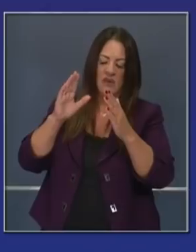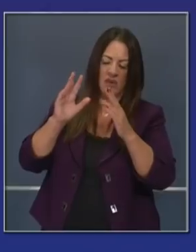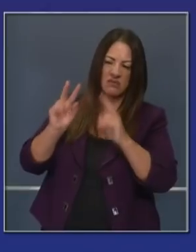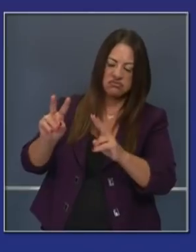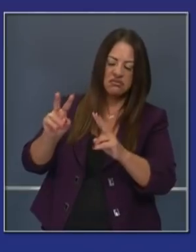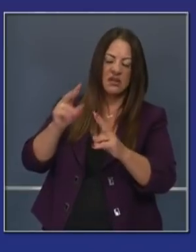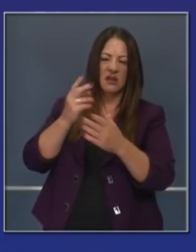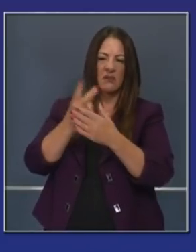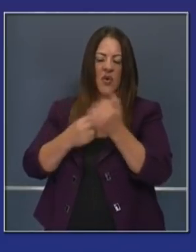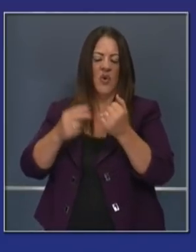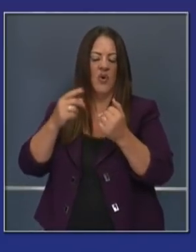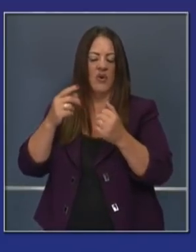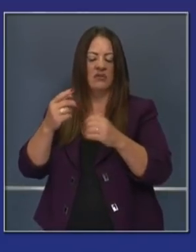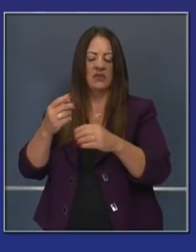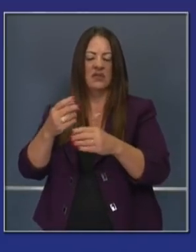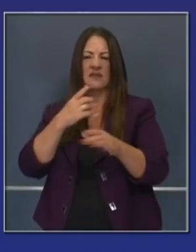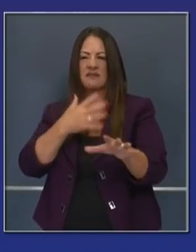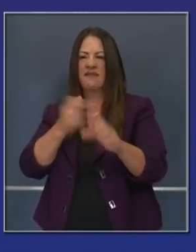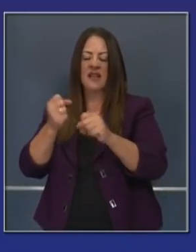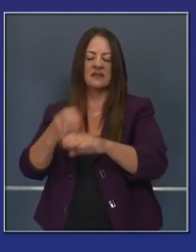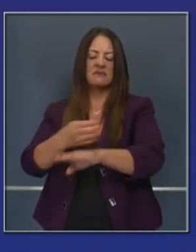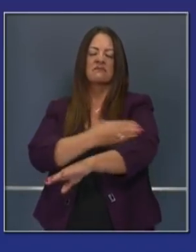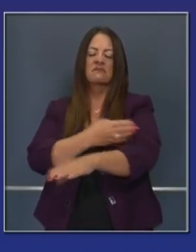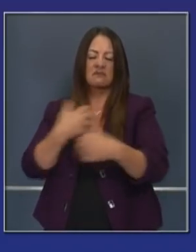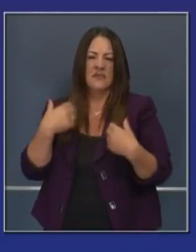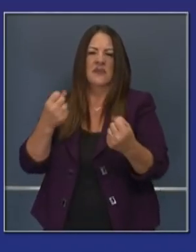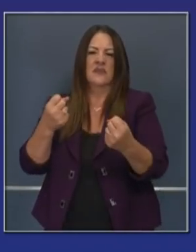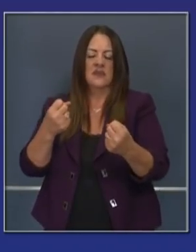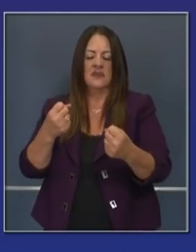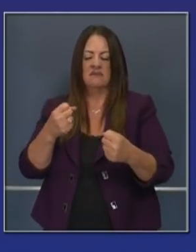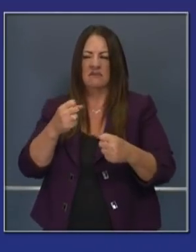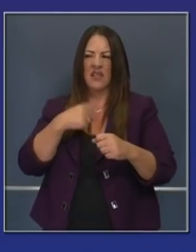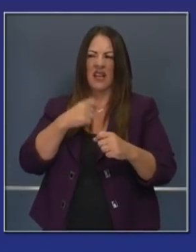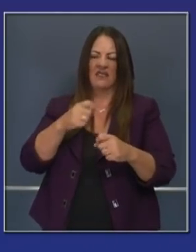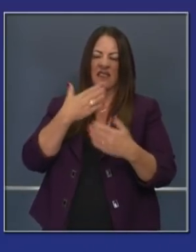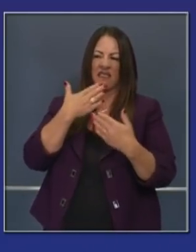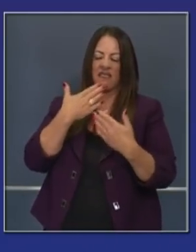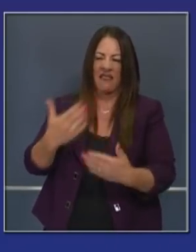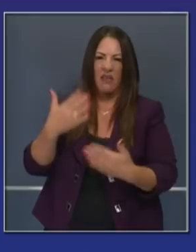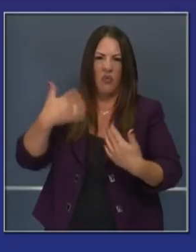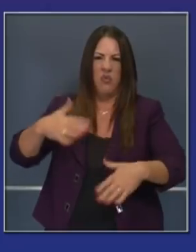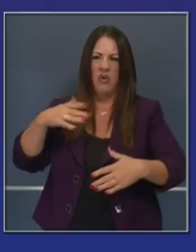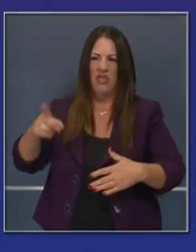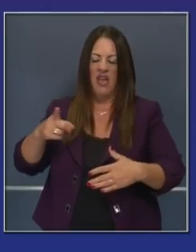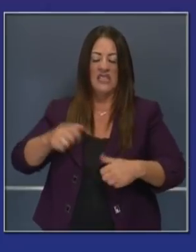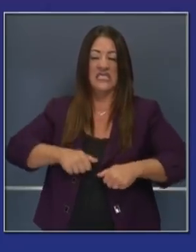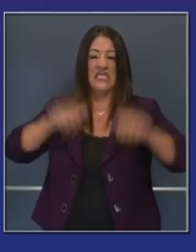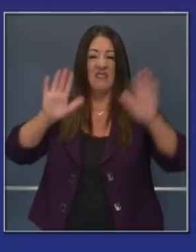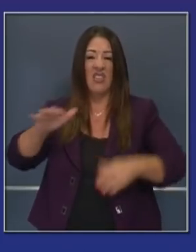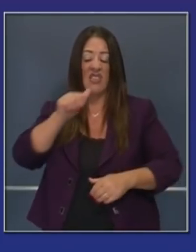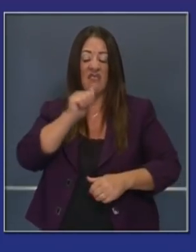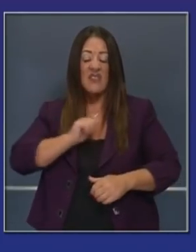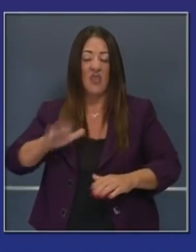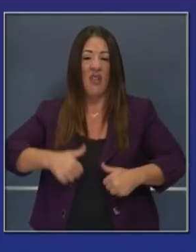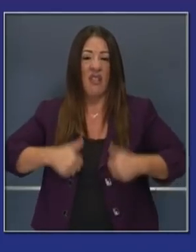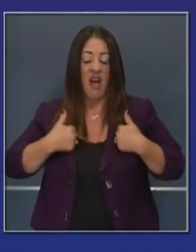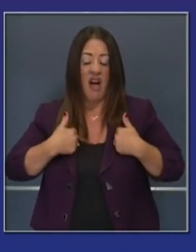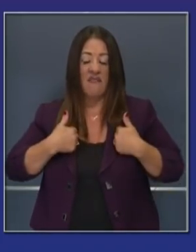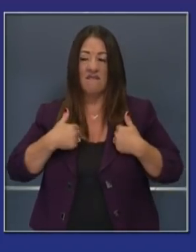OF ORANGE COUNTY AND OUR HEARTS AND PRAYERS GO OUT TO THEIR FAMILIES AND THEIR SPEEDY RECOVERY. IT SHOWS THE EXTRAORDINARY